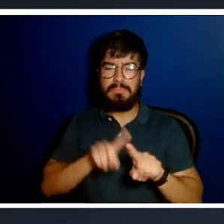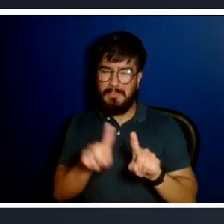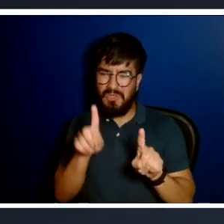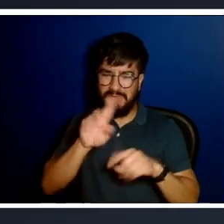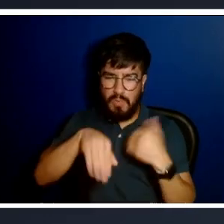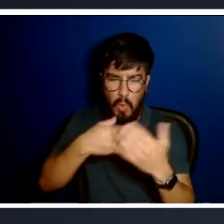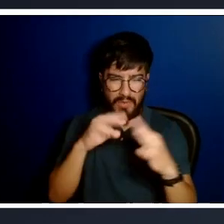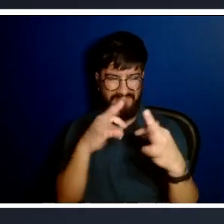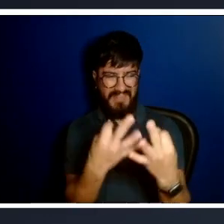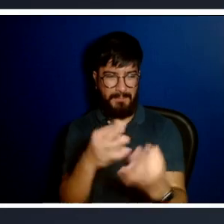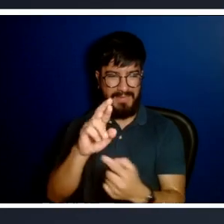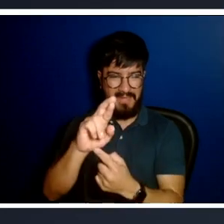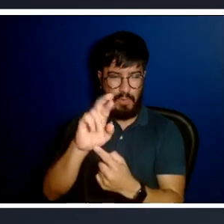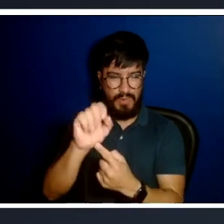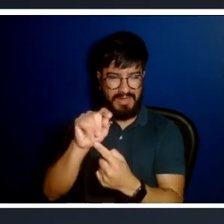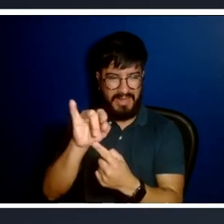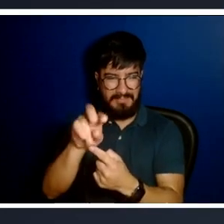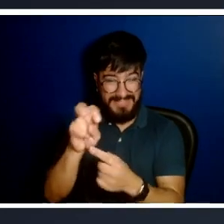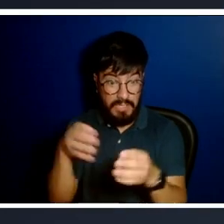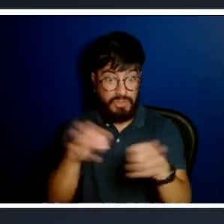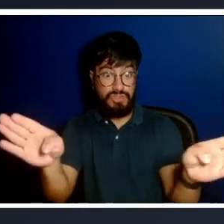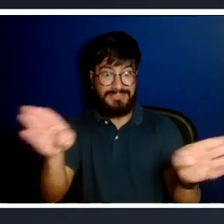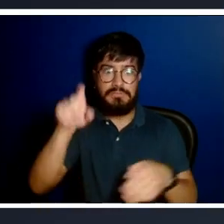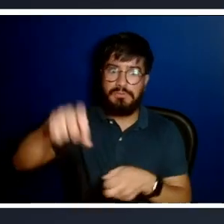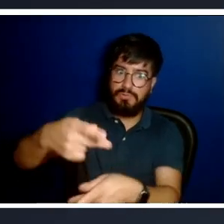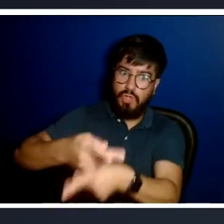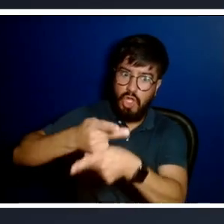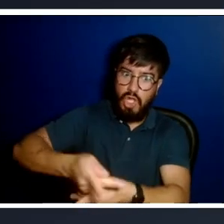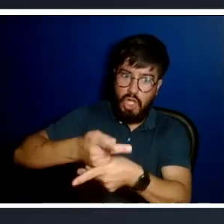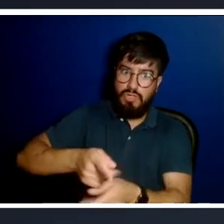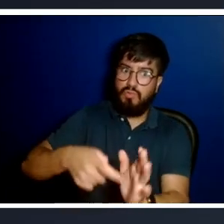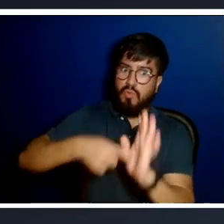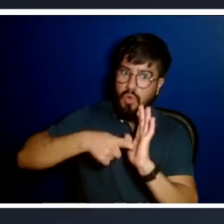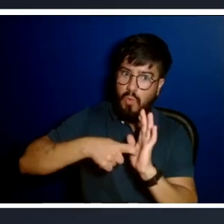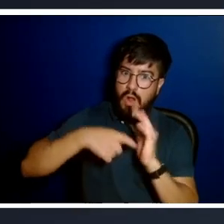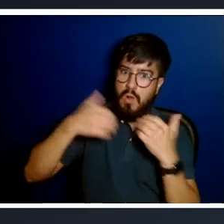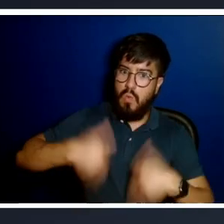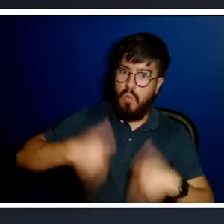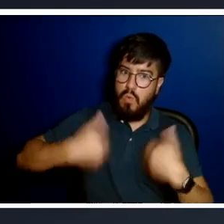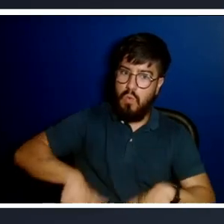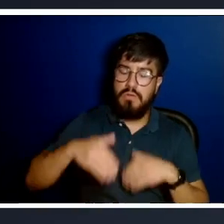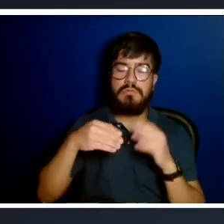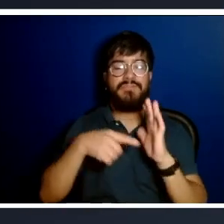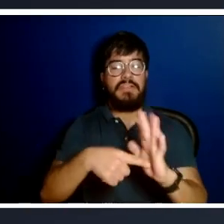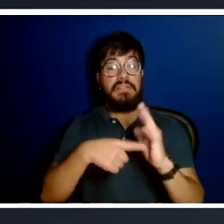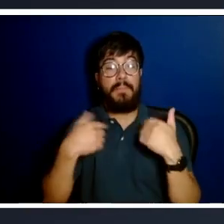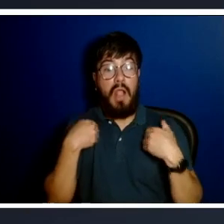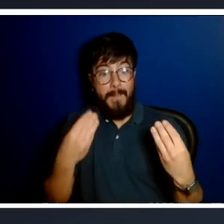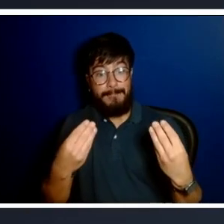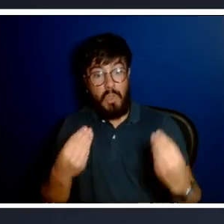here we have a whole animal care team that makes sure they have the proper humidity and temperature